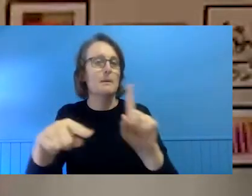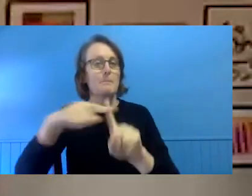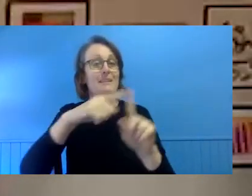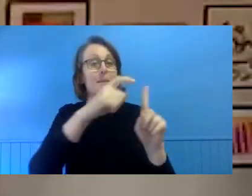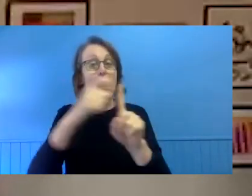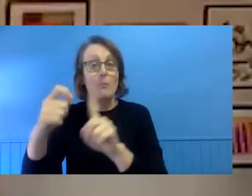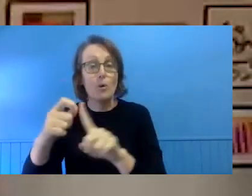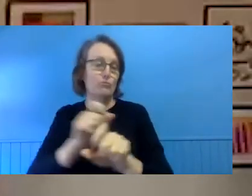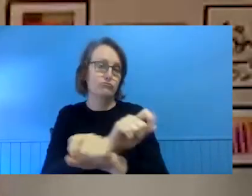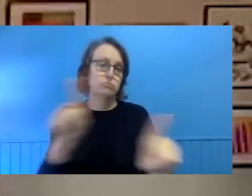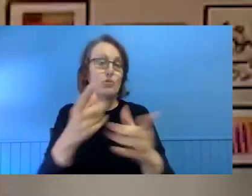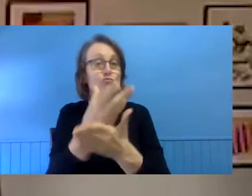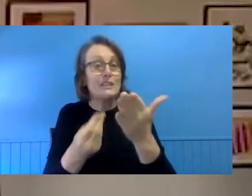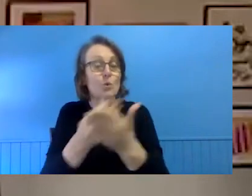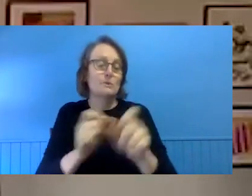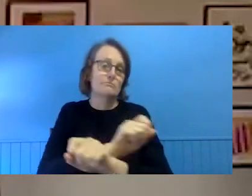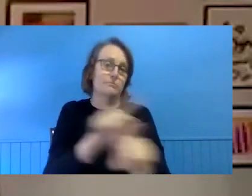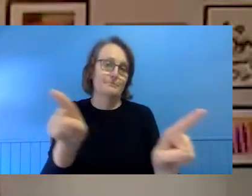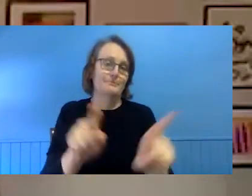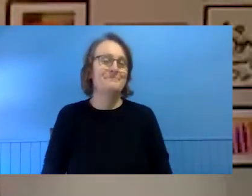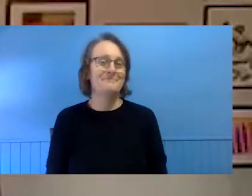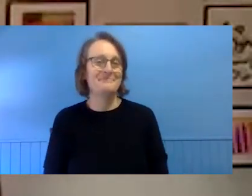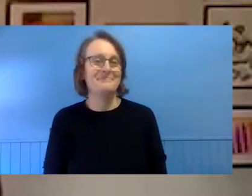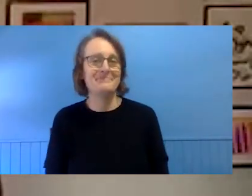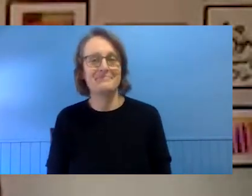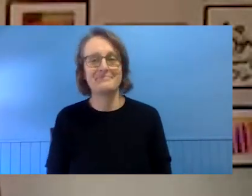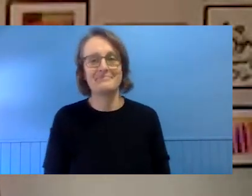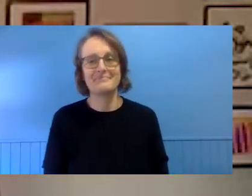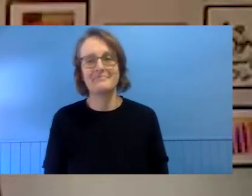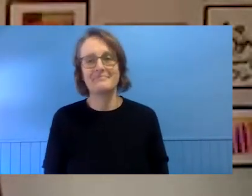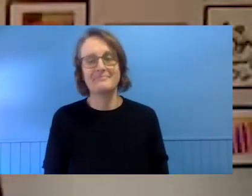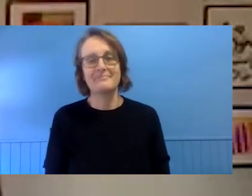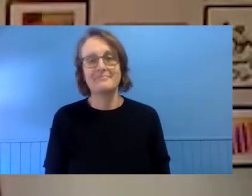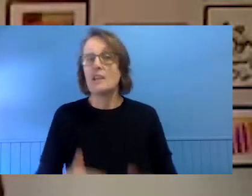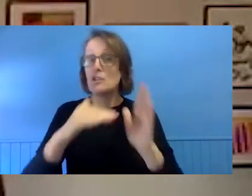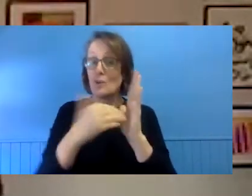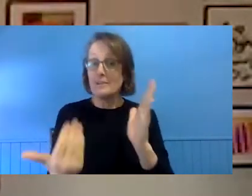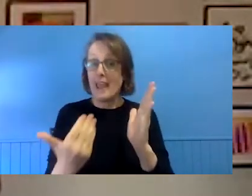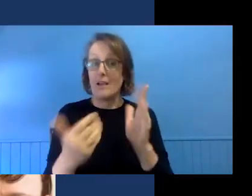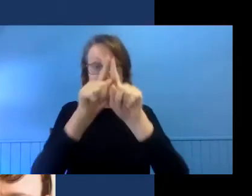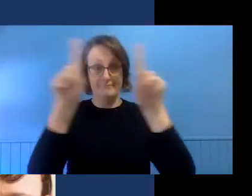any resources mentioned today. On screen is a navy blue PowerPoint